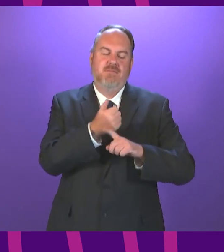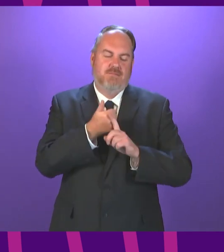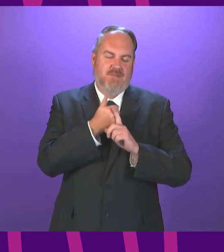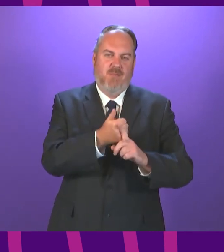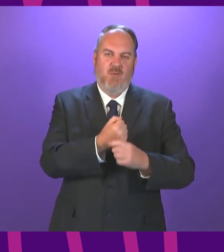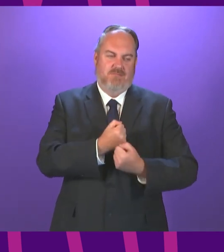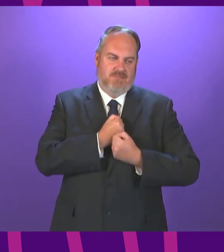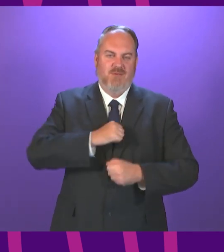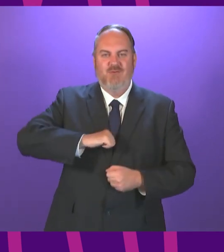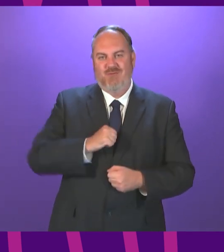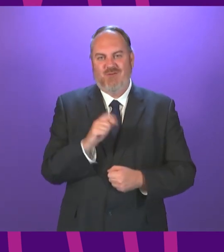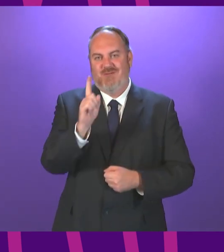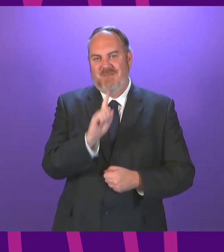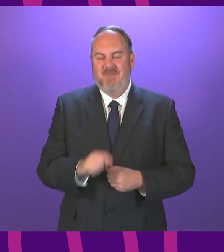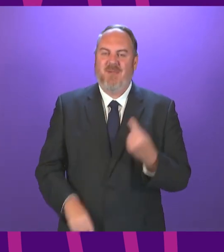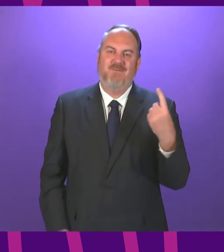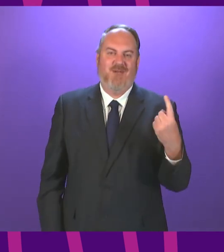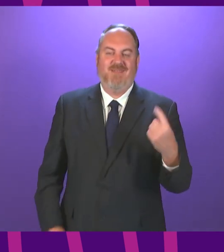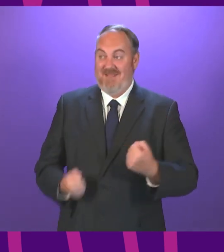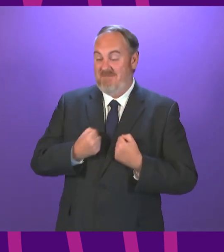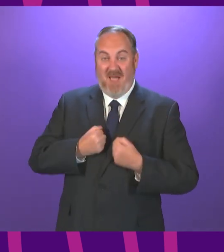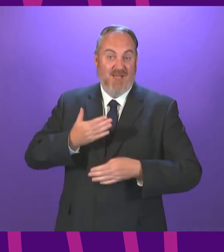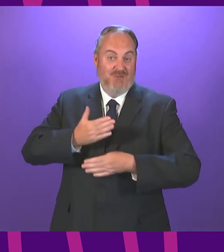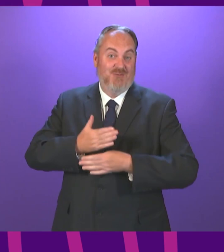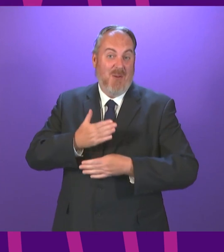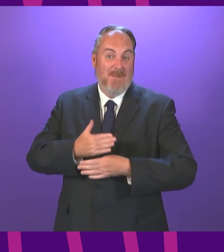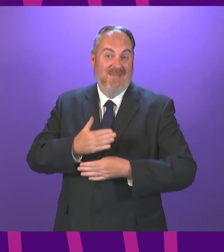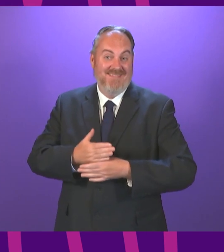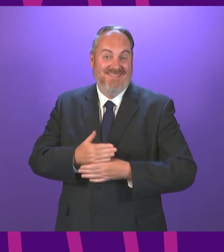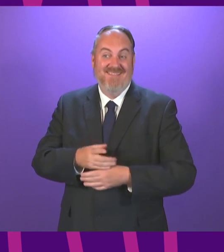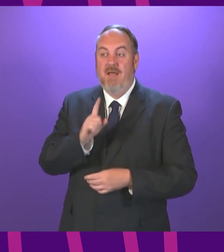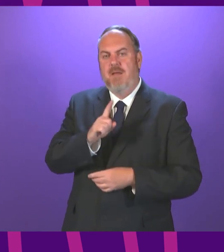effectively. Its next responsibility is to play as big a role as it can in the effort to extend